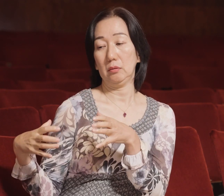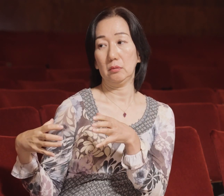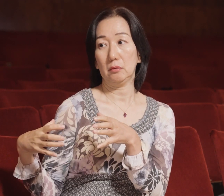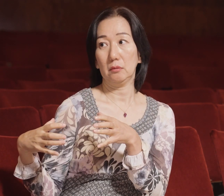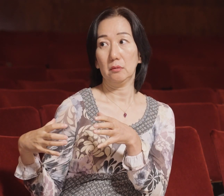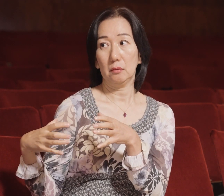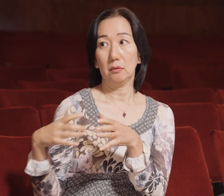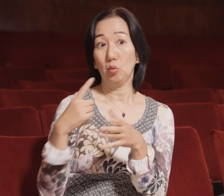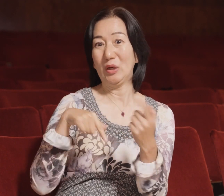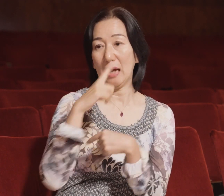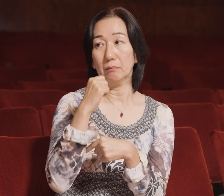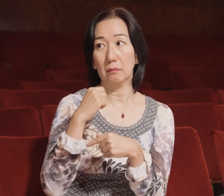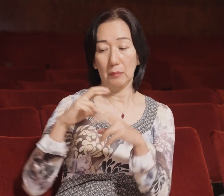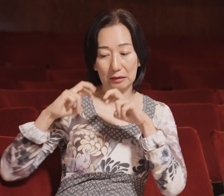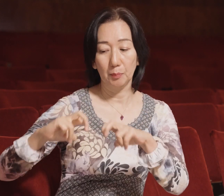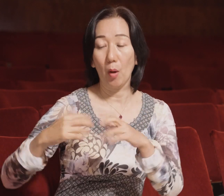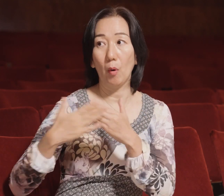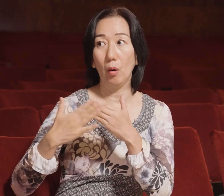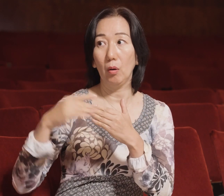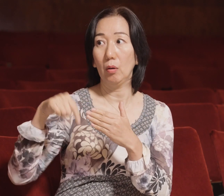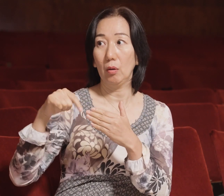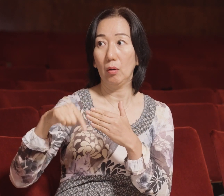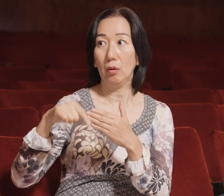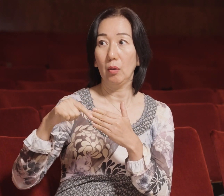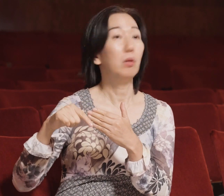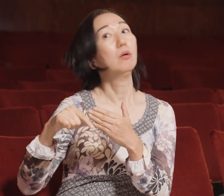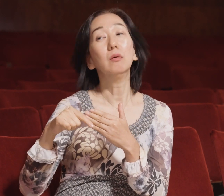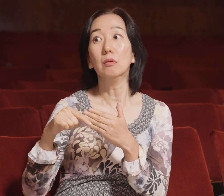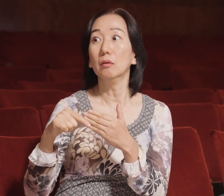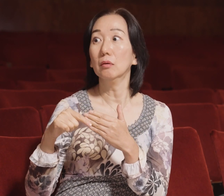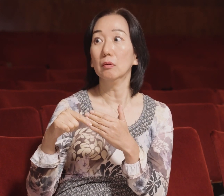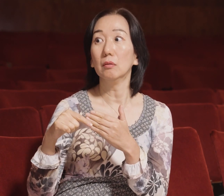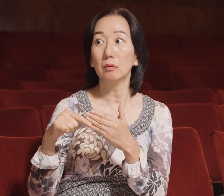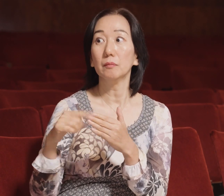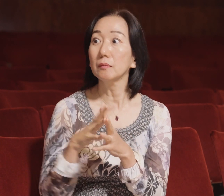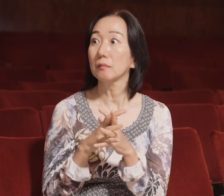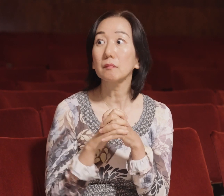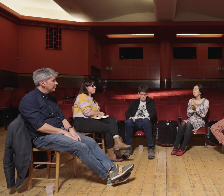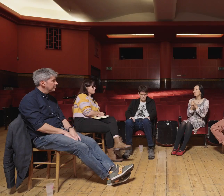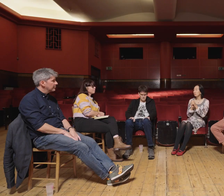But we don't know what else is to come. We can still explore that, I think.